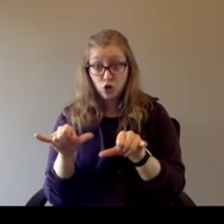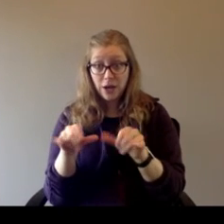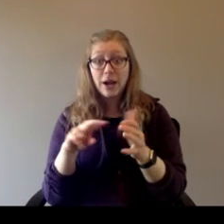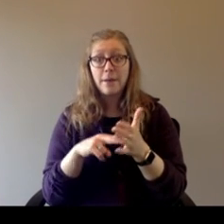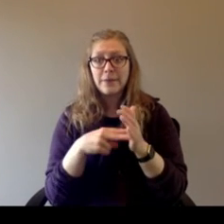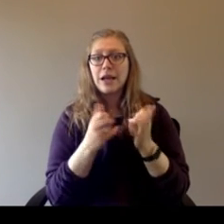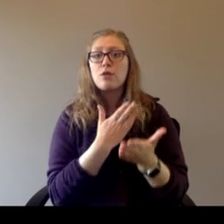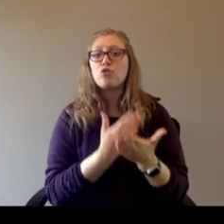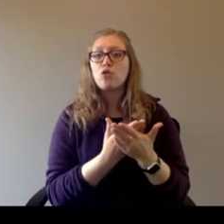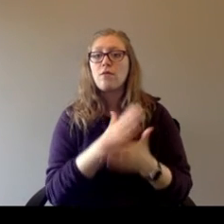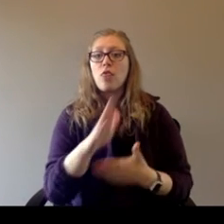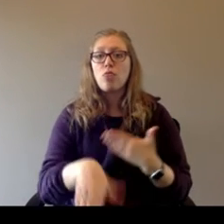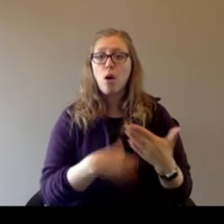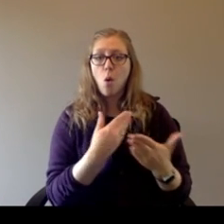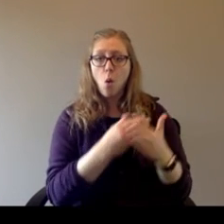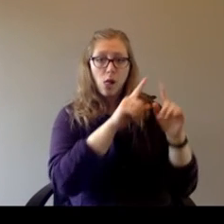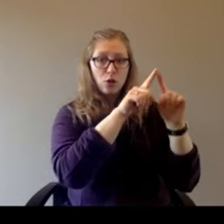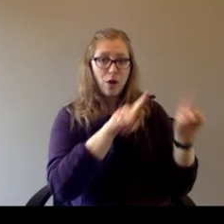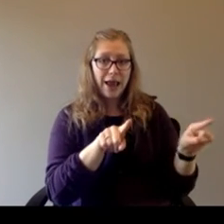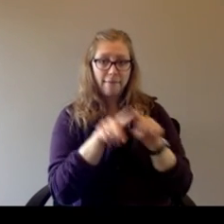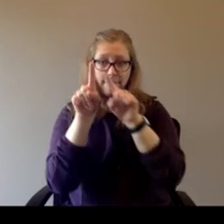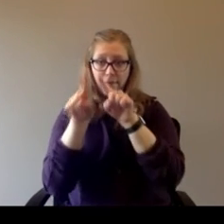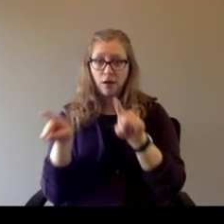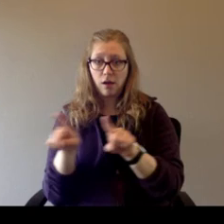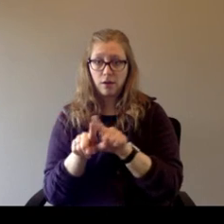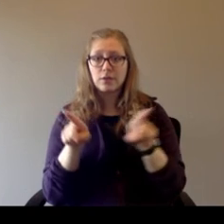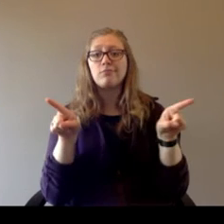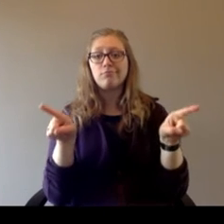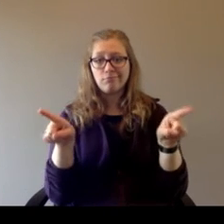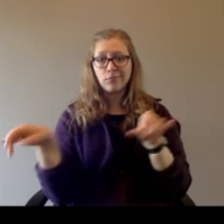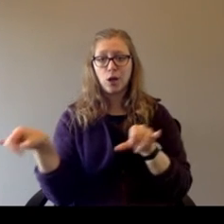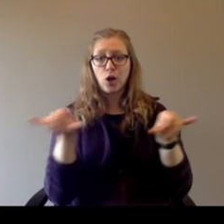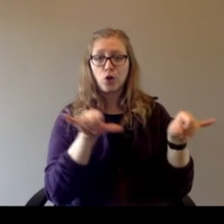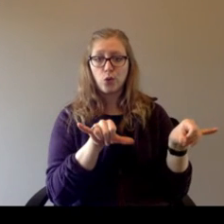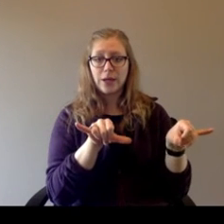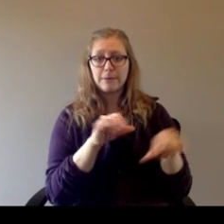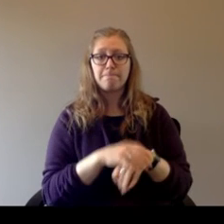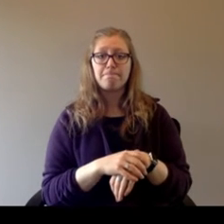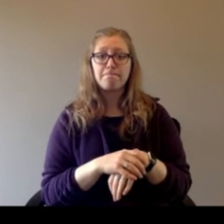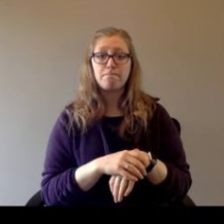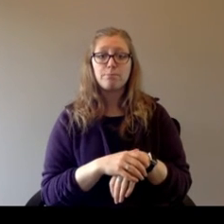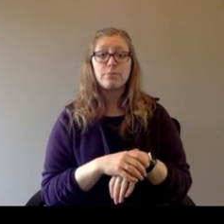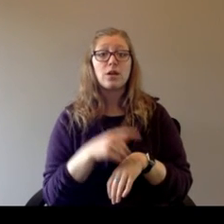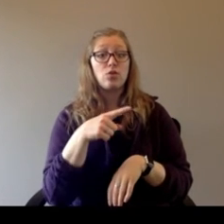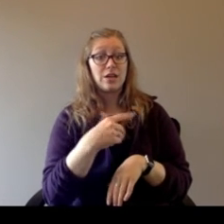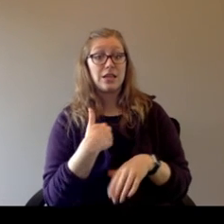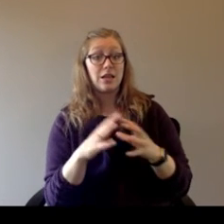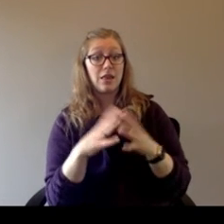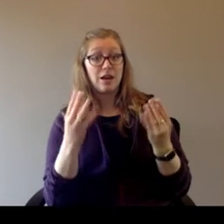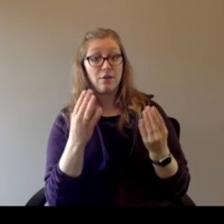they gave us quite a bit of information that we can already see that we have QP is going to be congruent to MN.